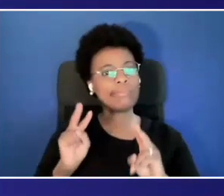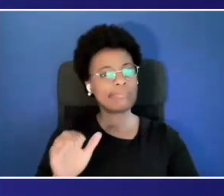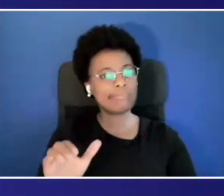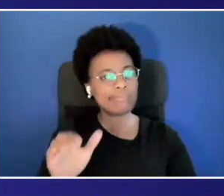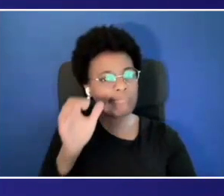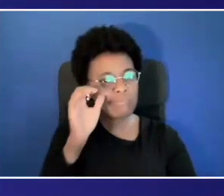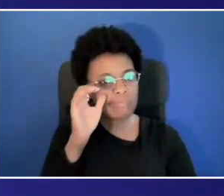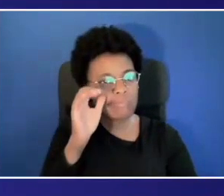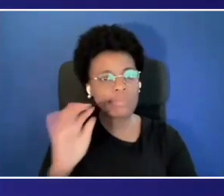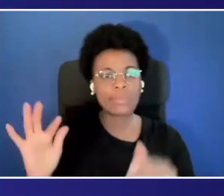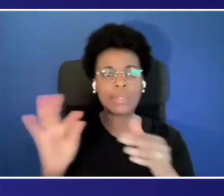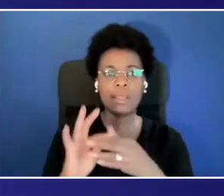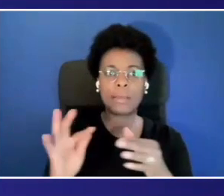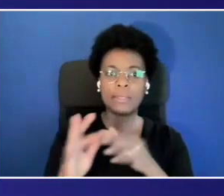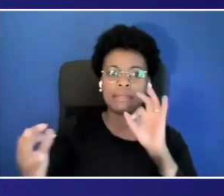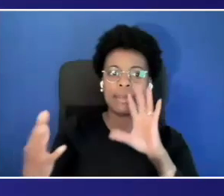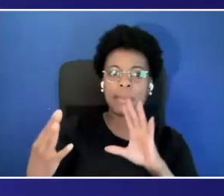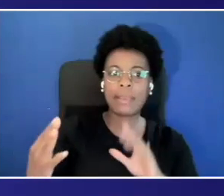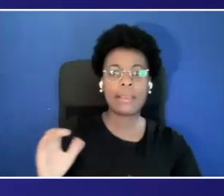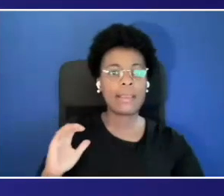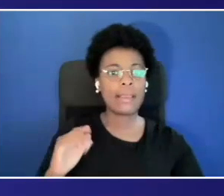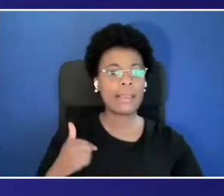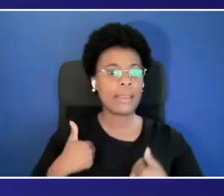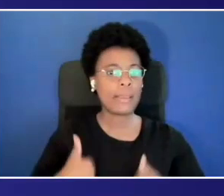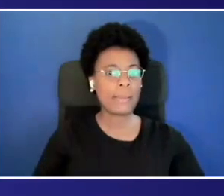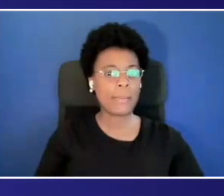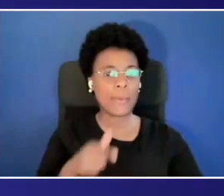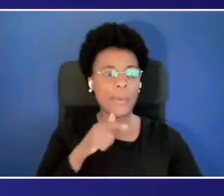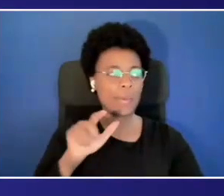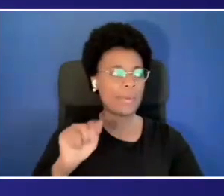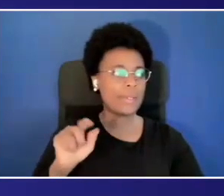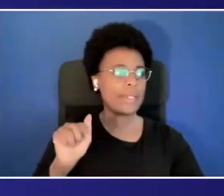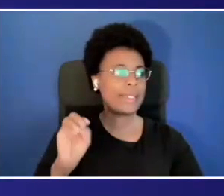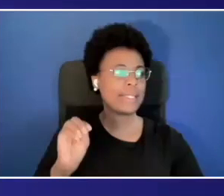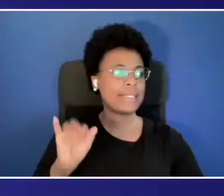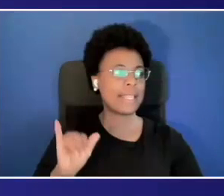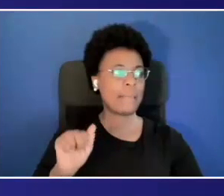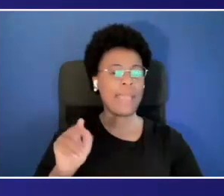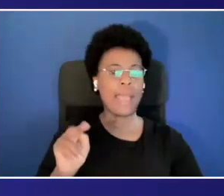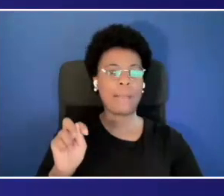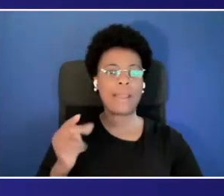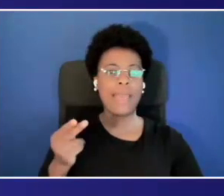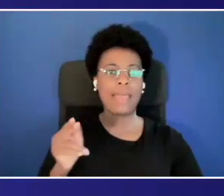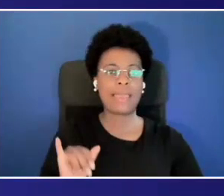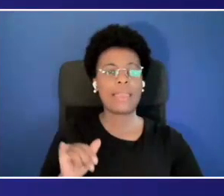My name is Tammy Abernathy. And I have the honor of introducing you to Mr. James Berger.